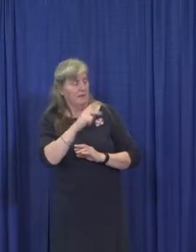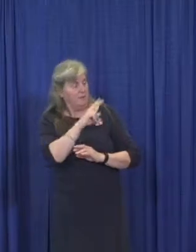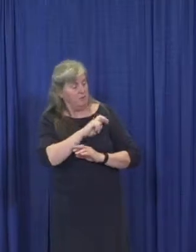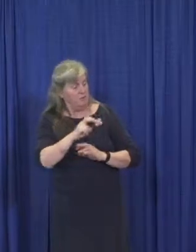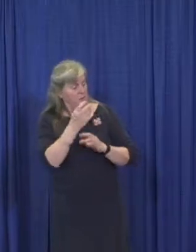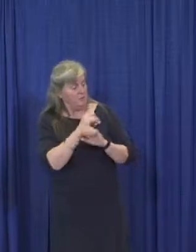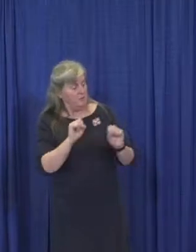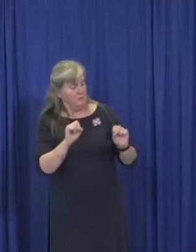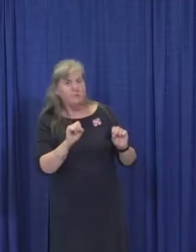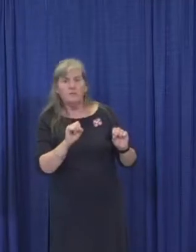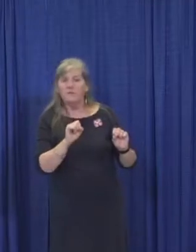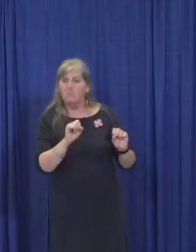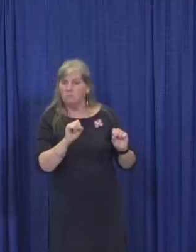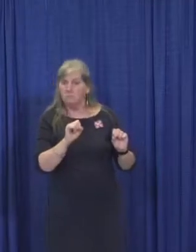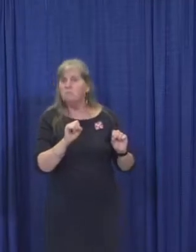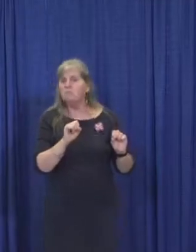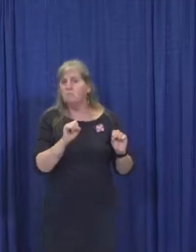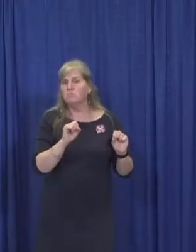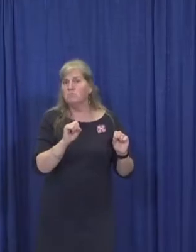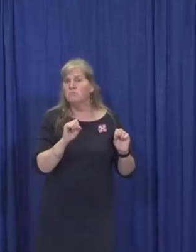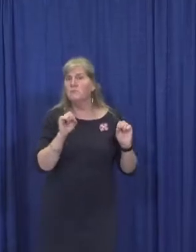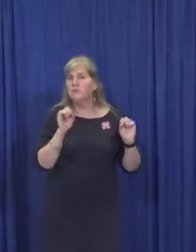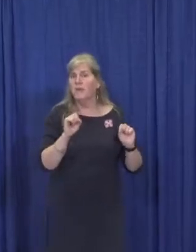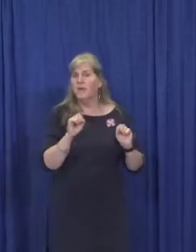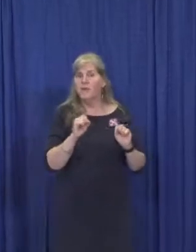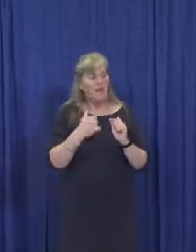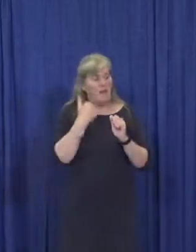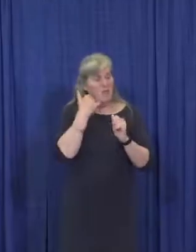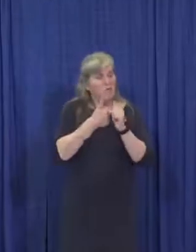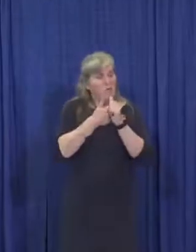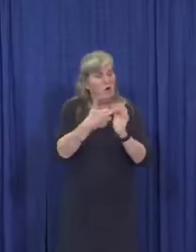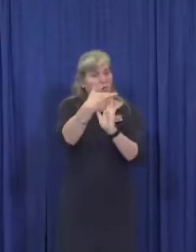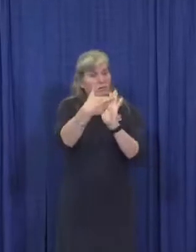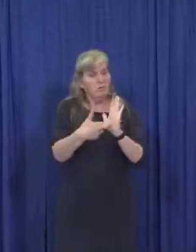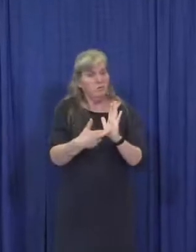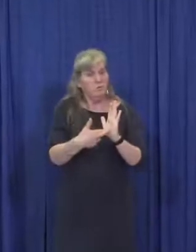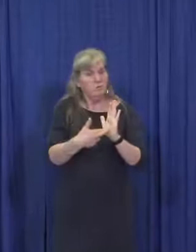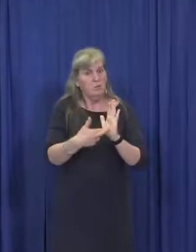is a reason we are here.